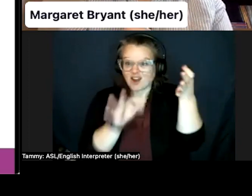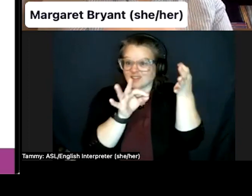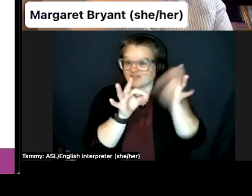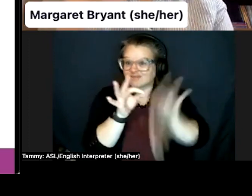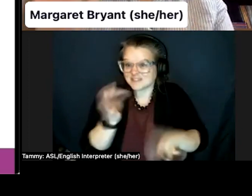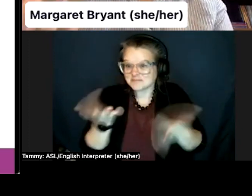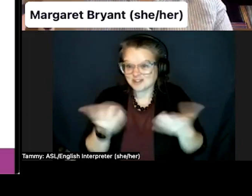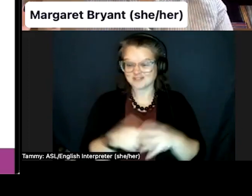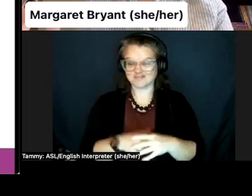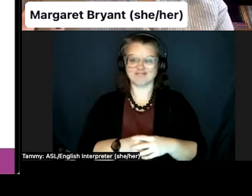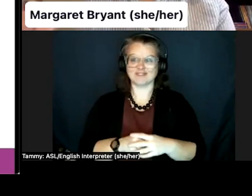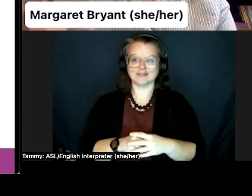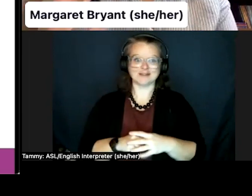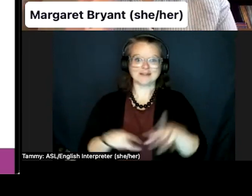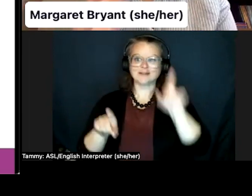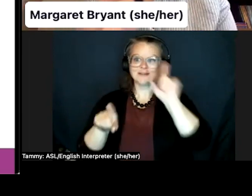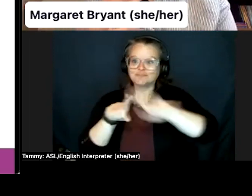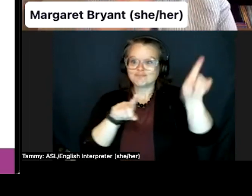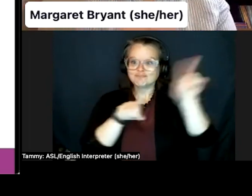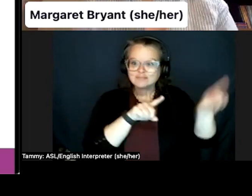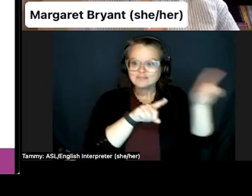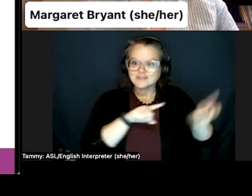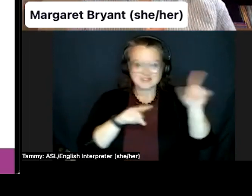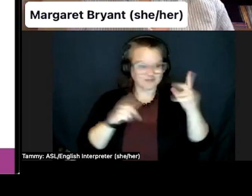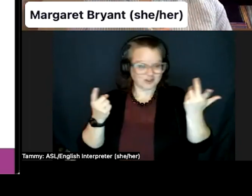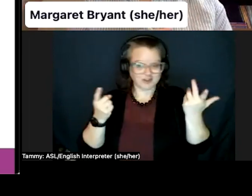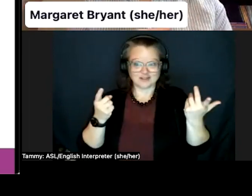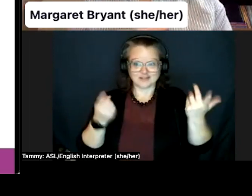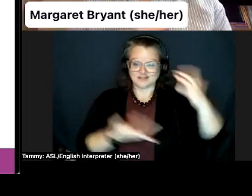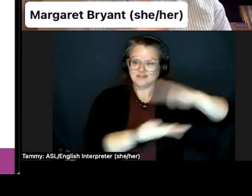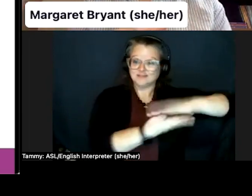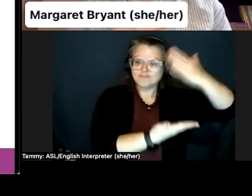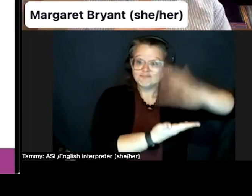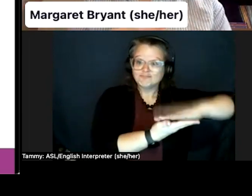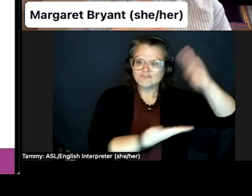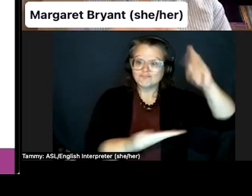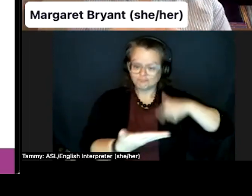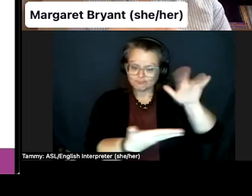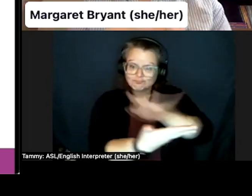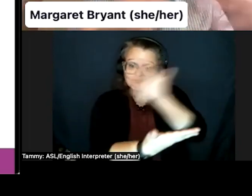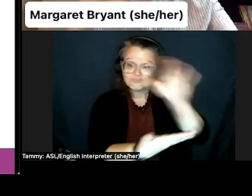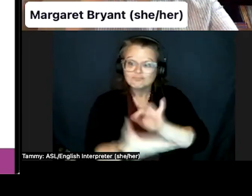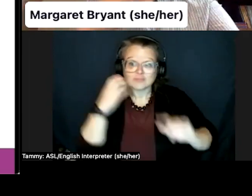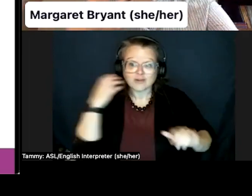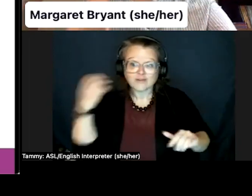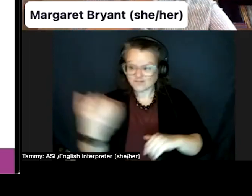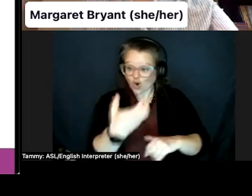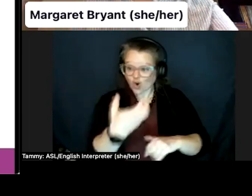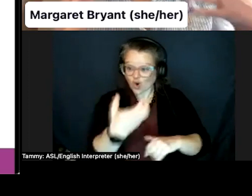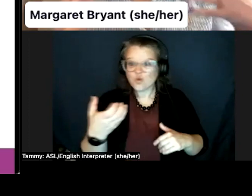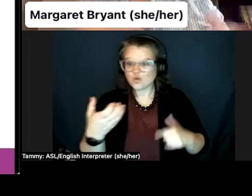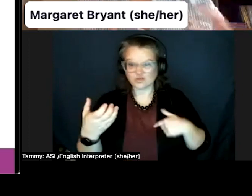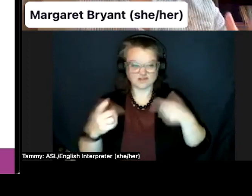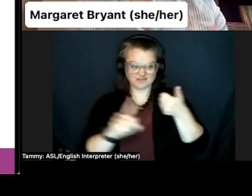sorts of different devices, and it's got lots of different flexibility in terms of views and all